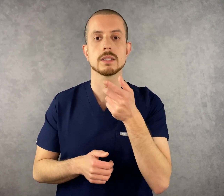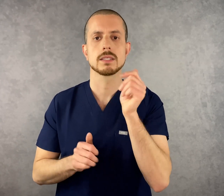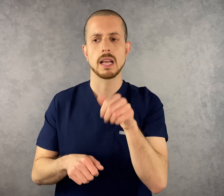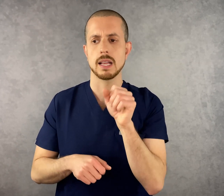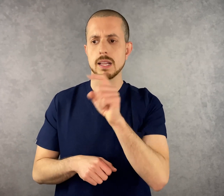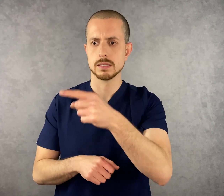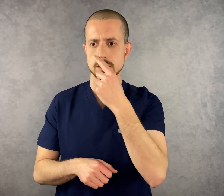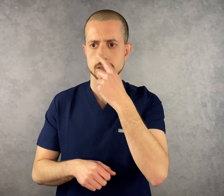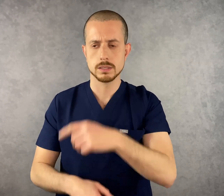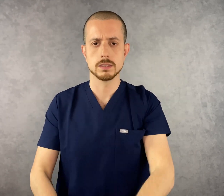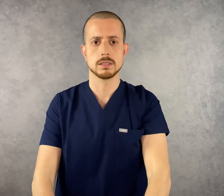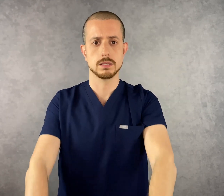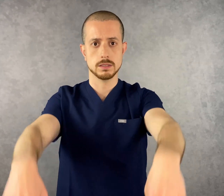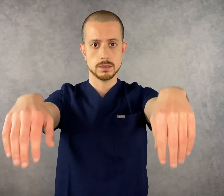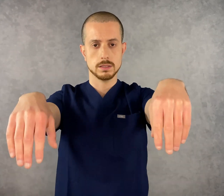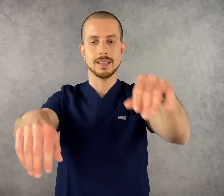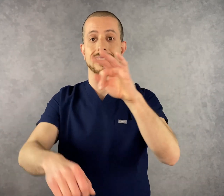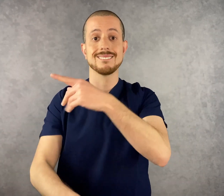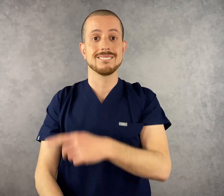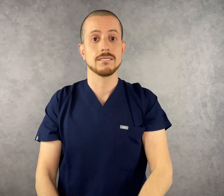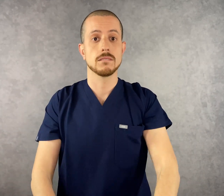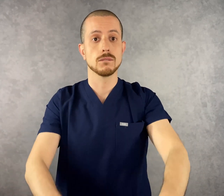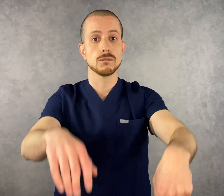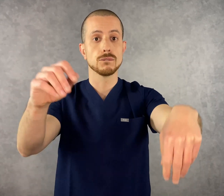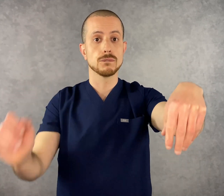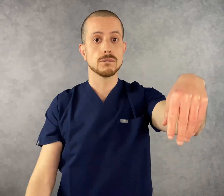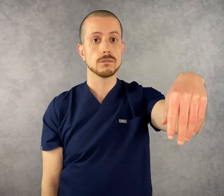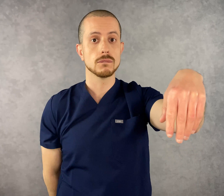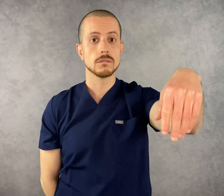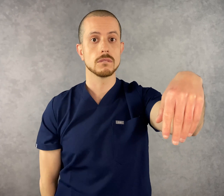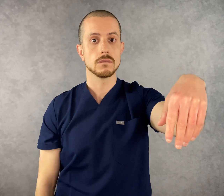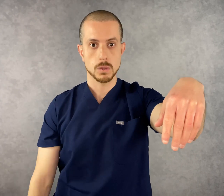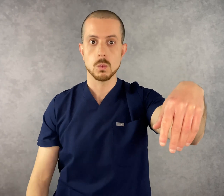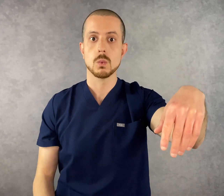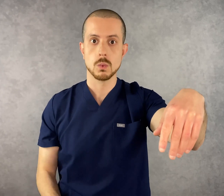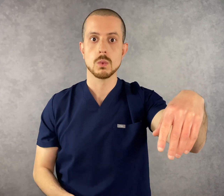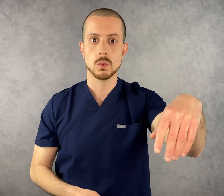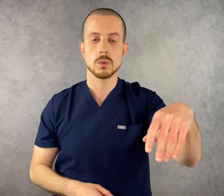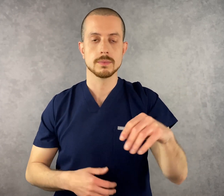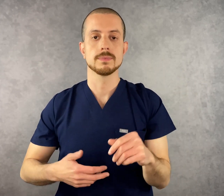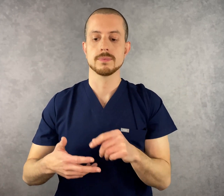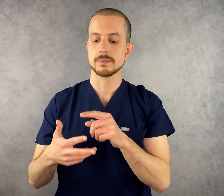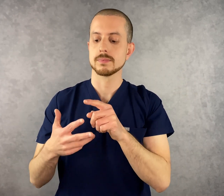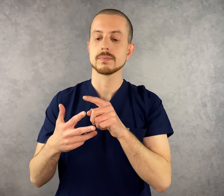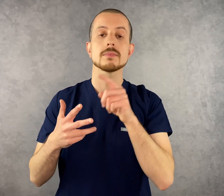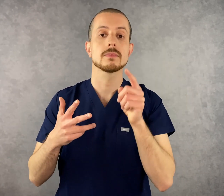you can ask the person to raise their arms up. If one arm drops back down then that is a sign.